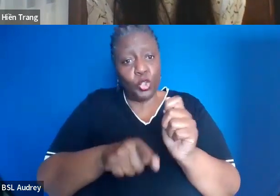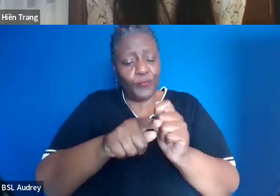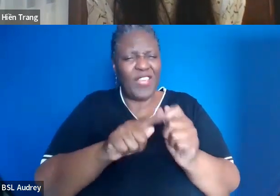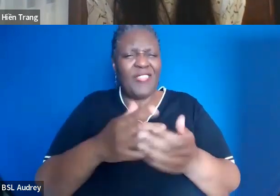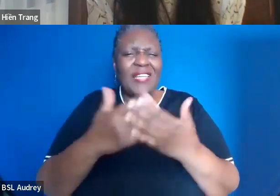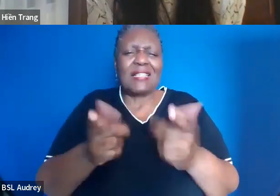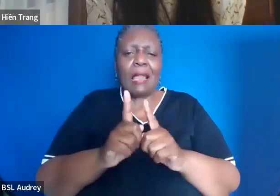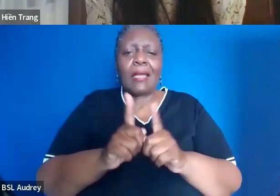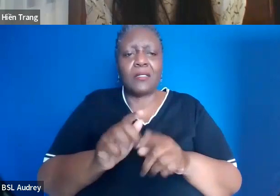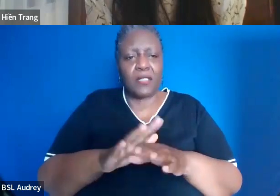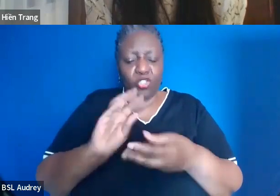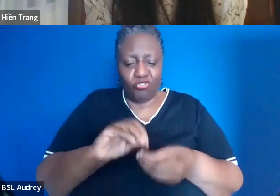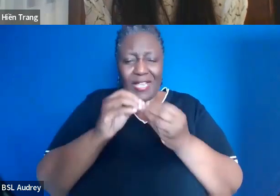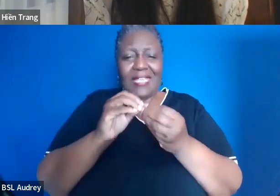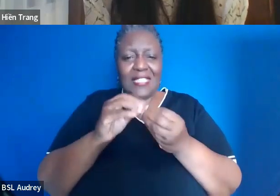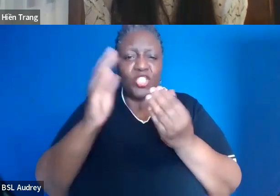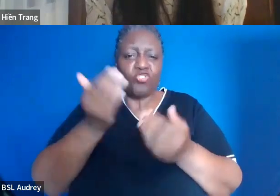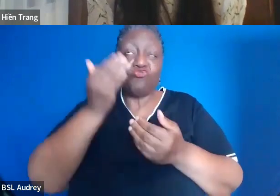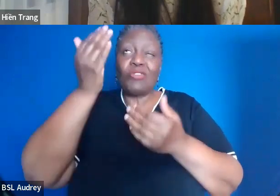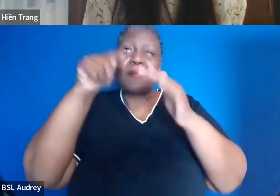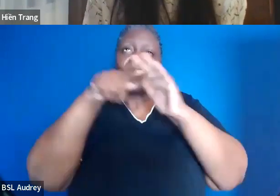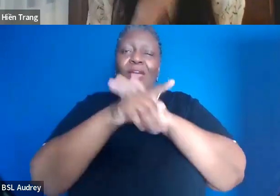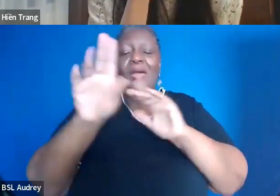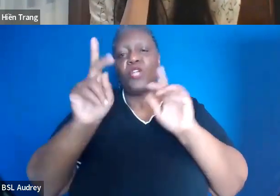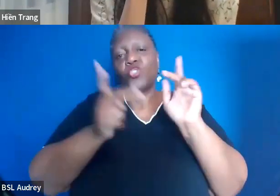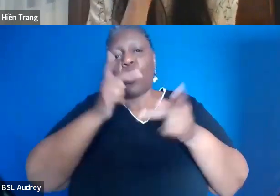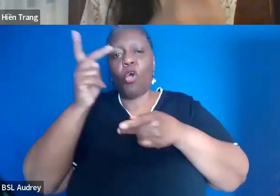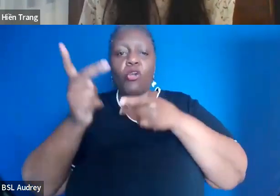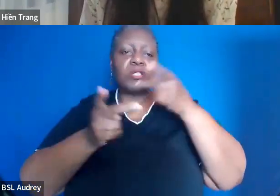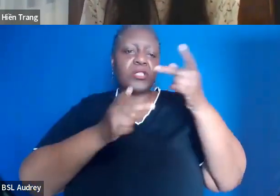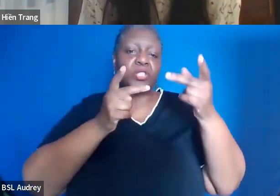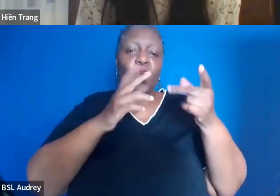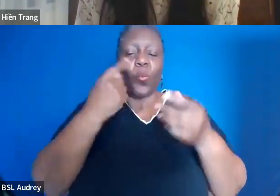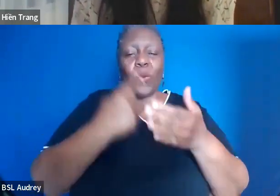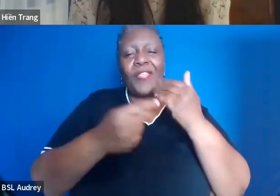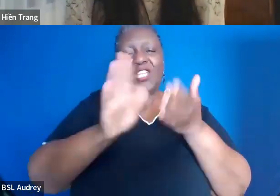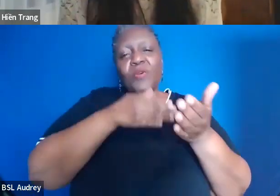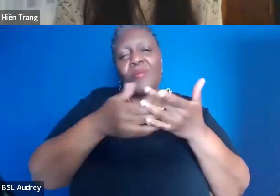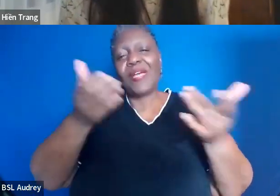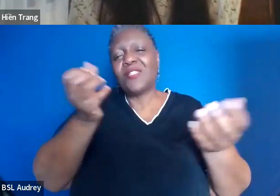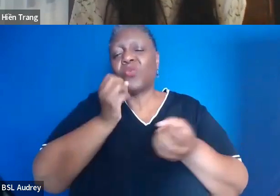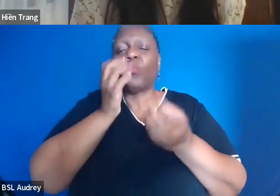almost like creating Dreamscapes and songs with each poem that is so beautiful and and